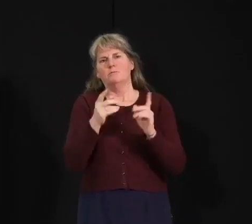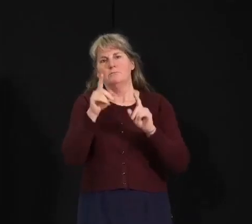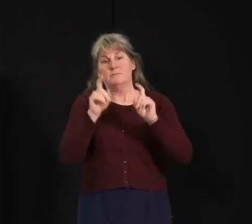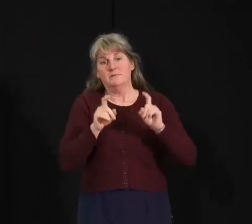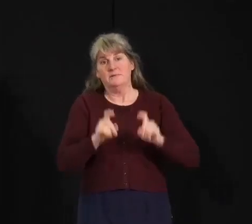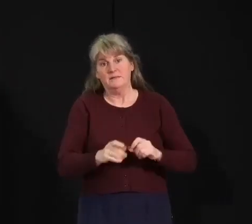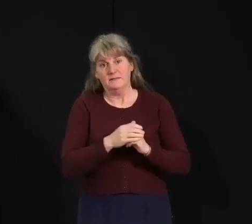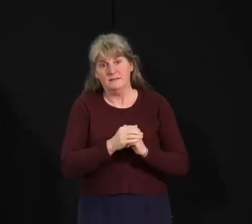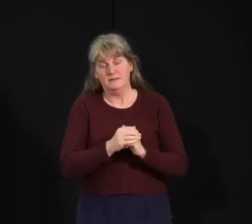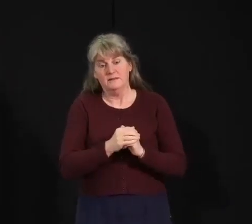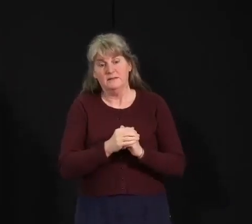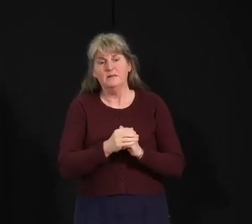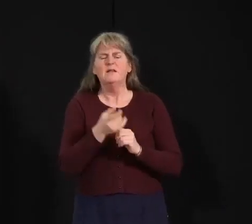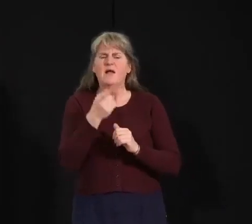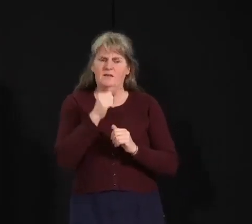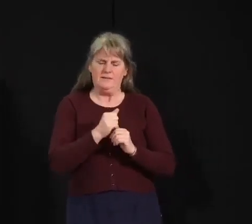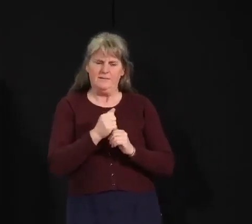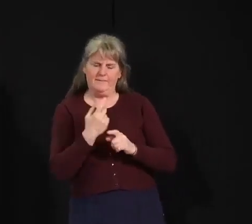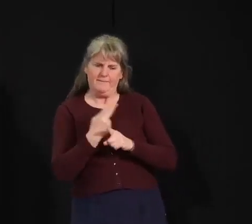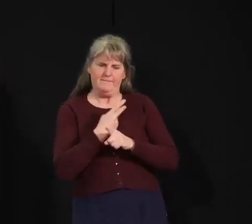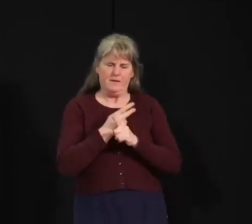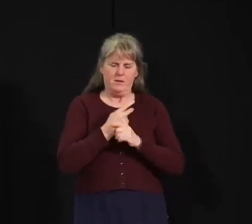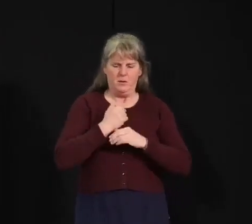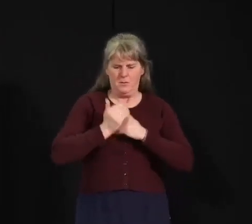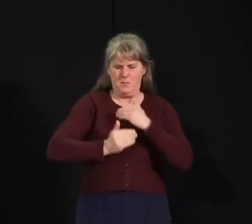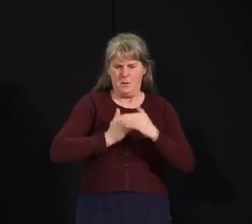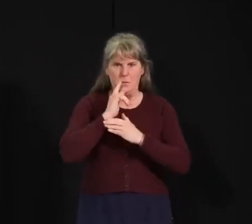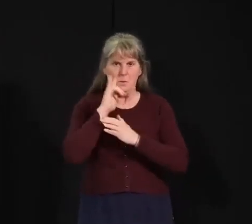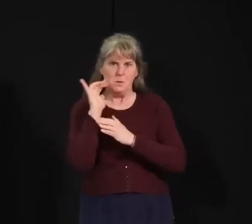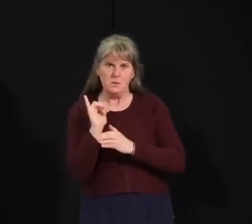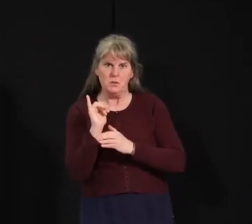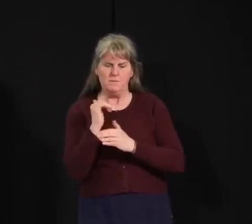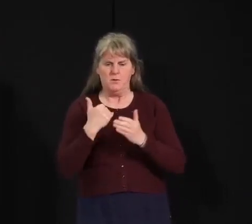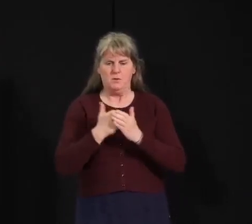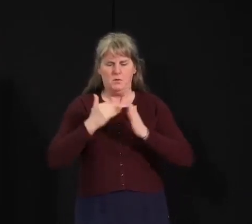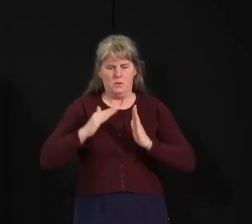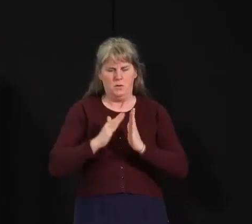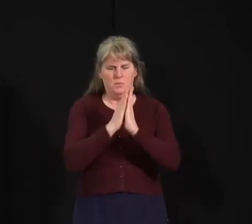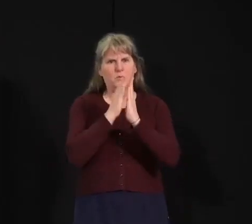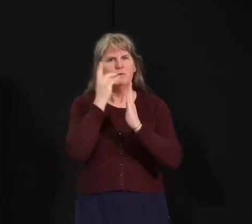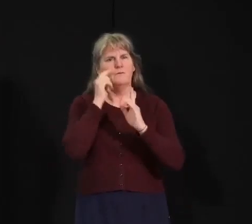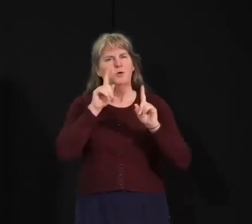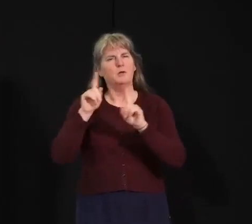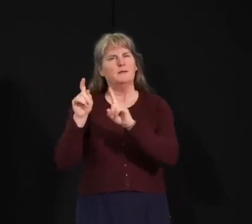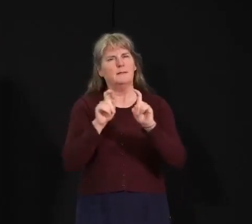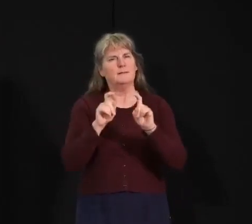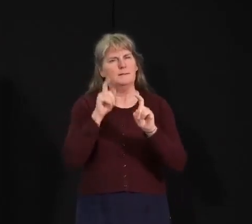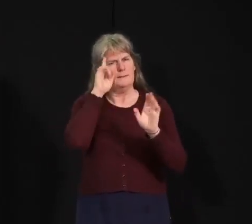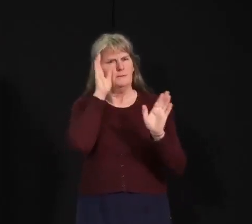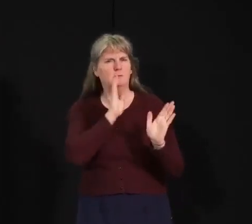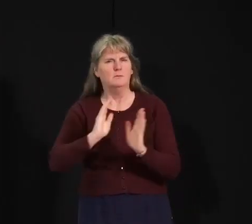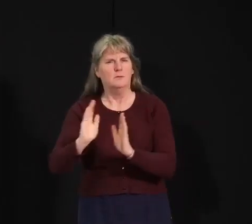continuing care or shelters as well as the surveillance testing and expanding criteria or testing.